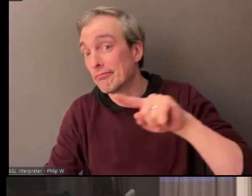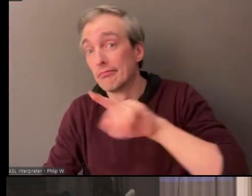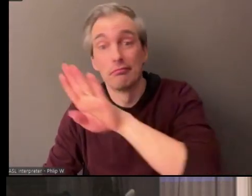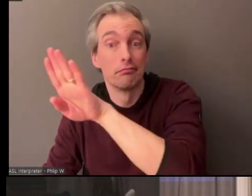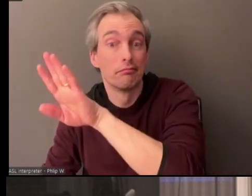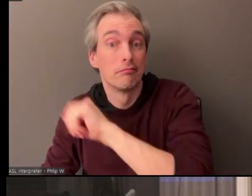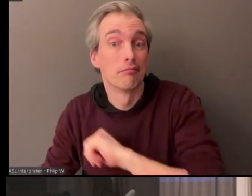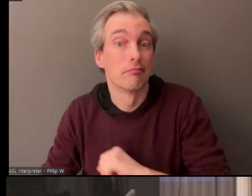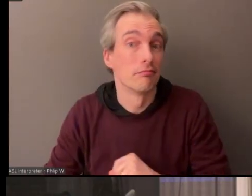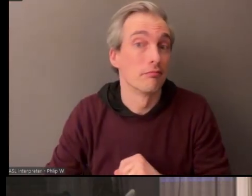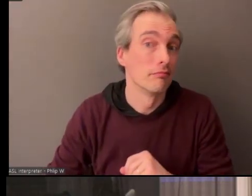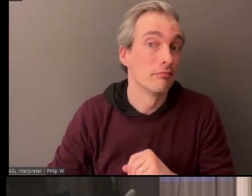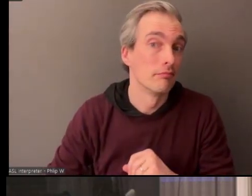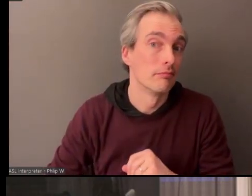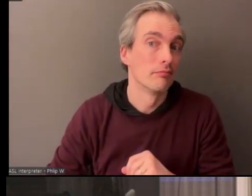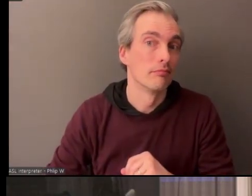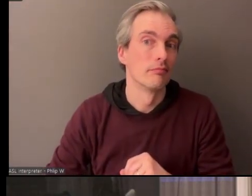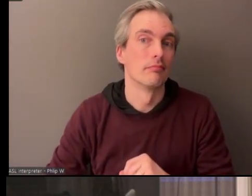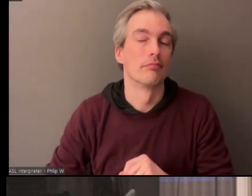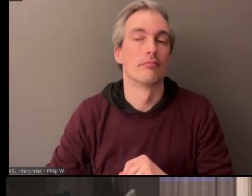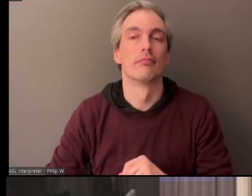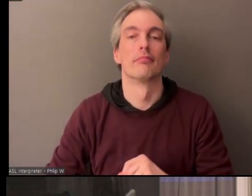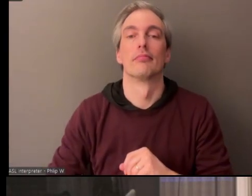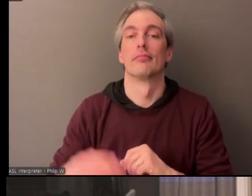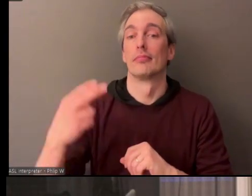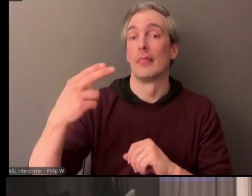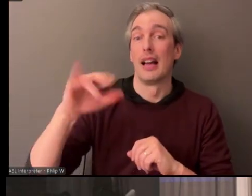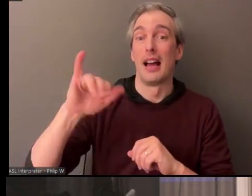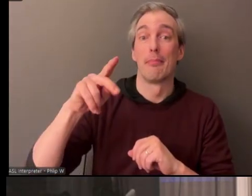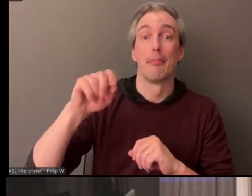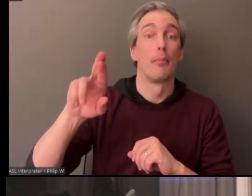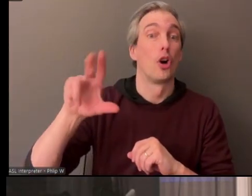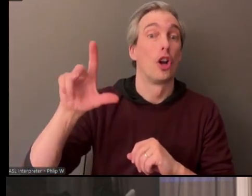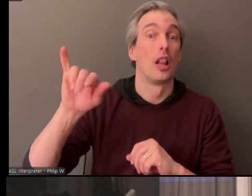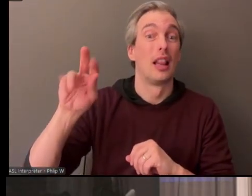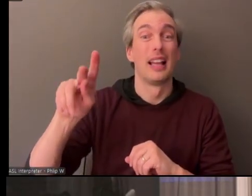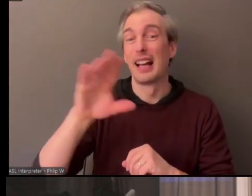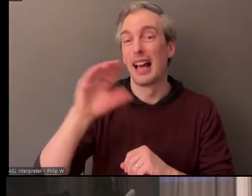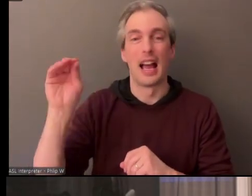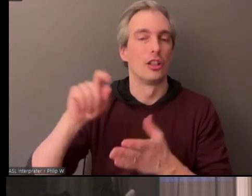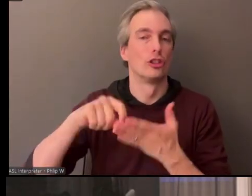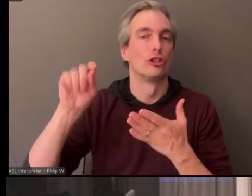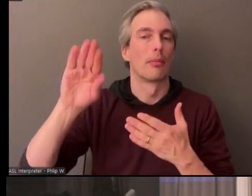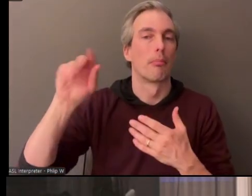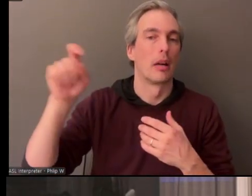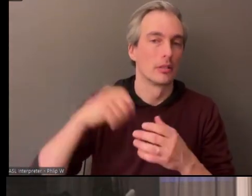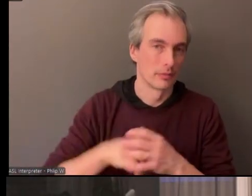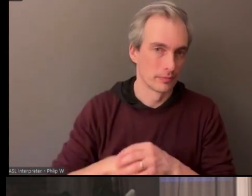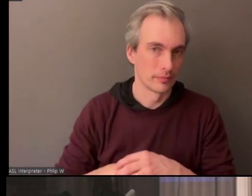We got hyperlink and check box. Yeah. I would buy that. How to test a link, how to test a check box. Amazing.